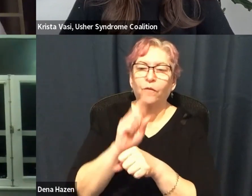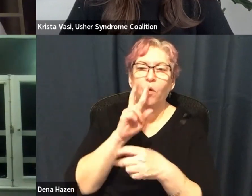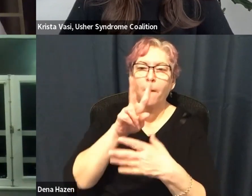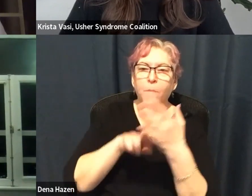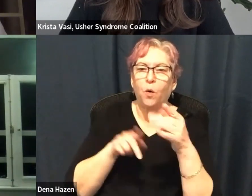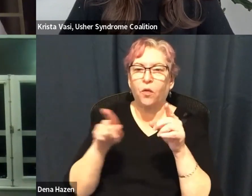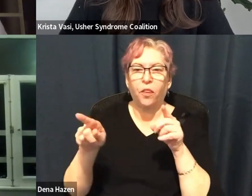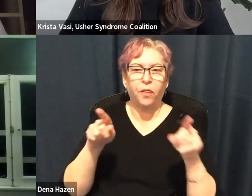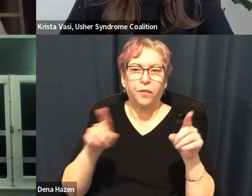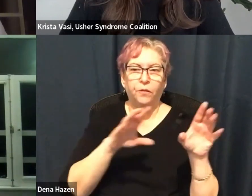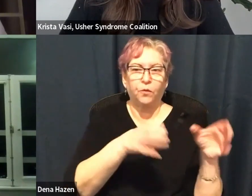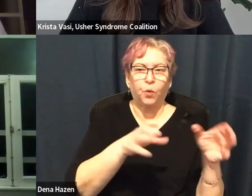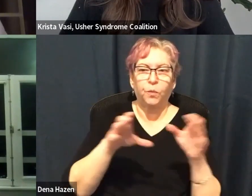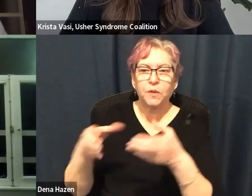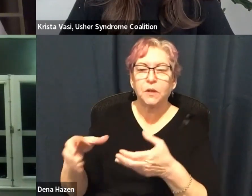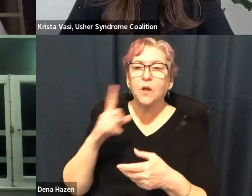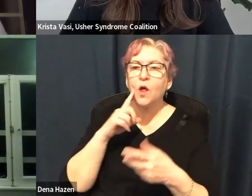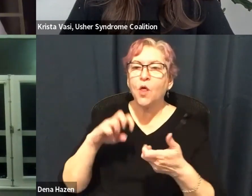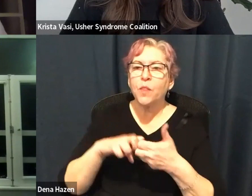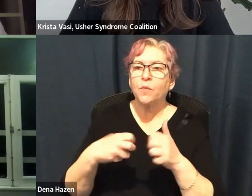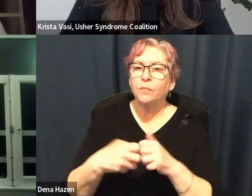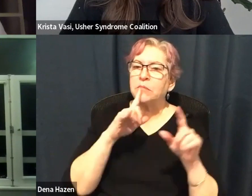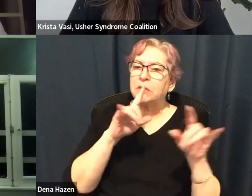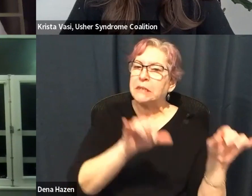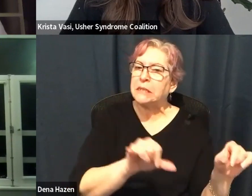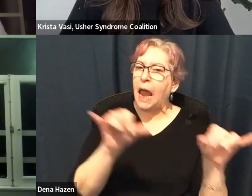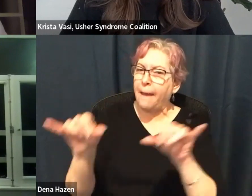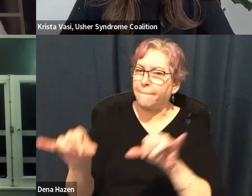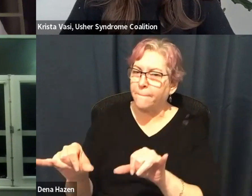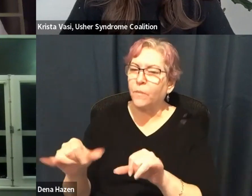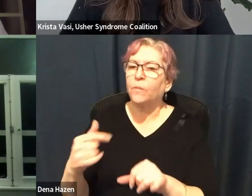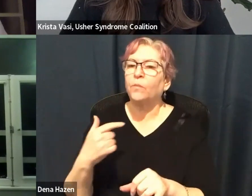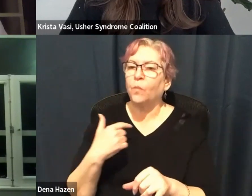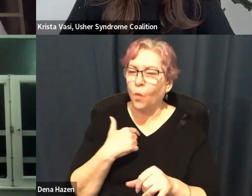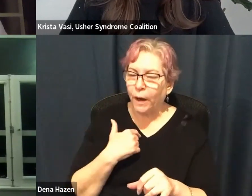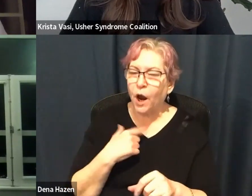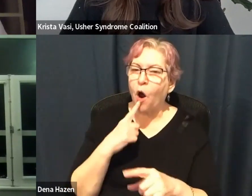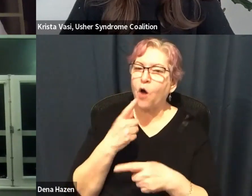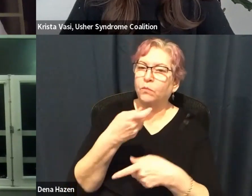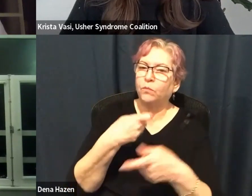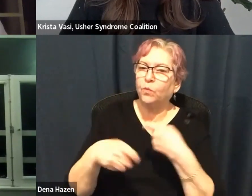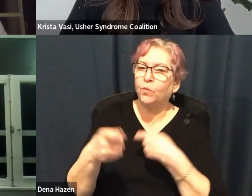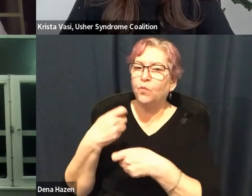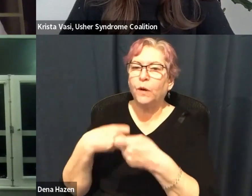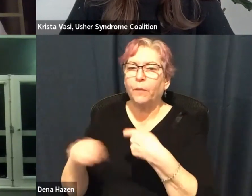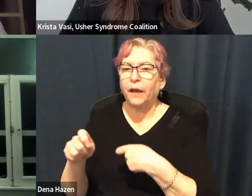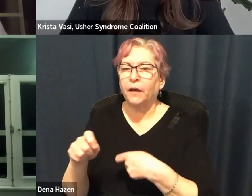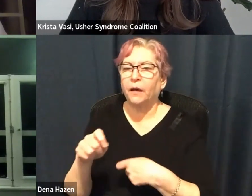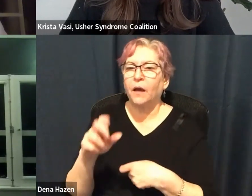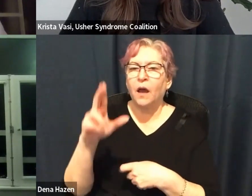because the problem is the same problem. We are replacing the usherin protein